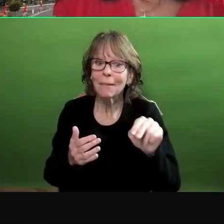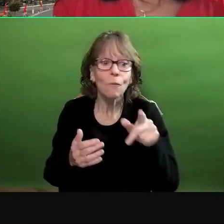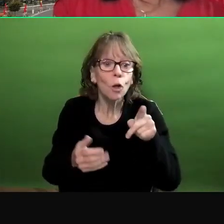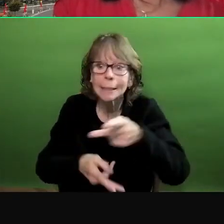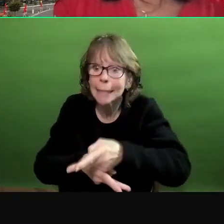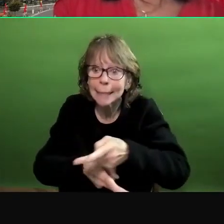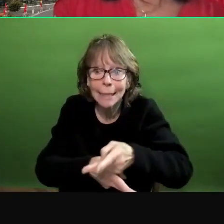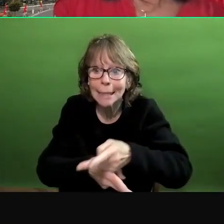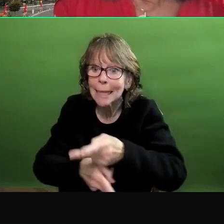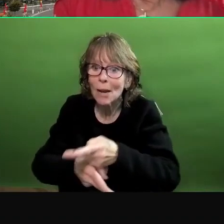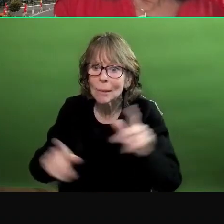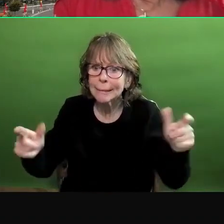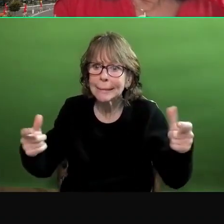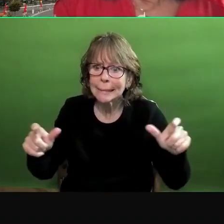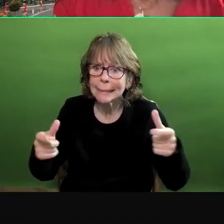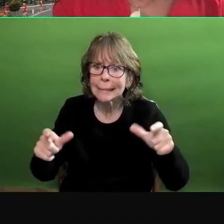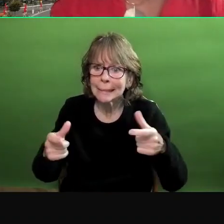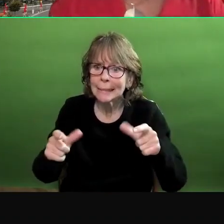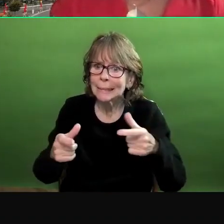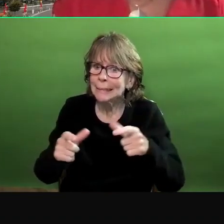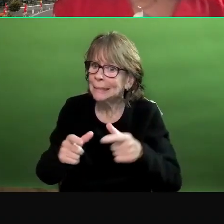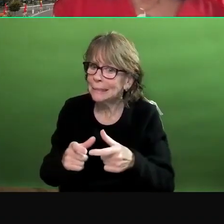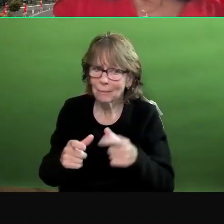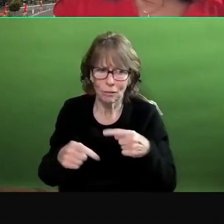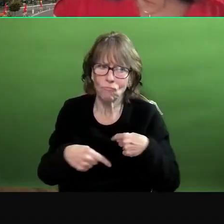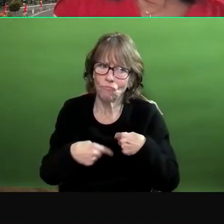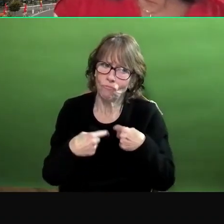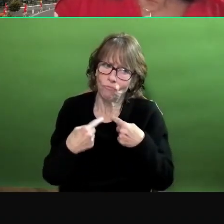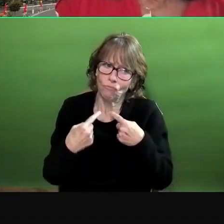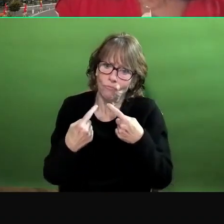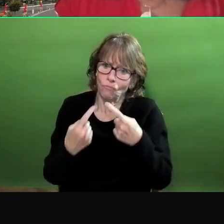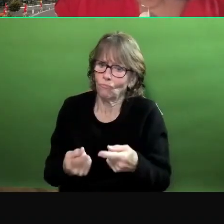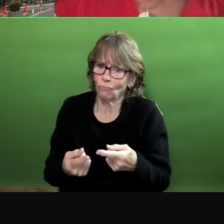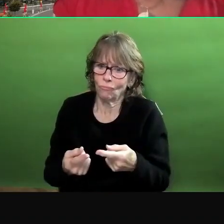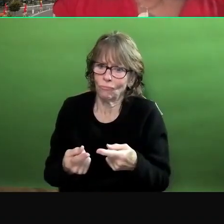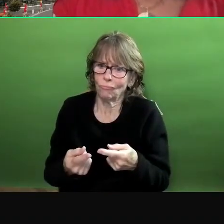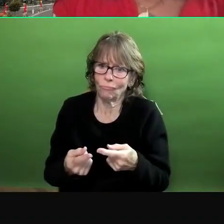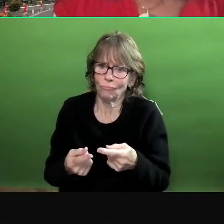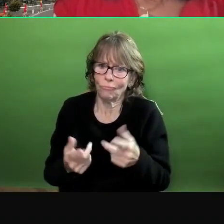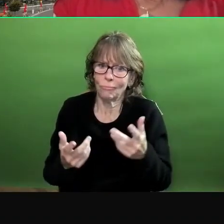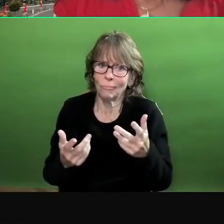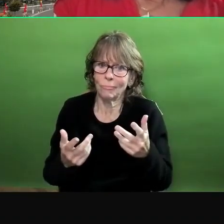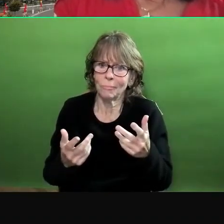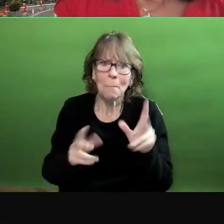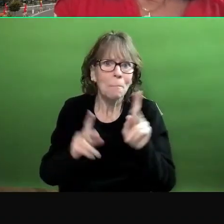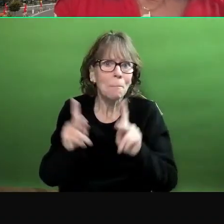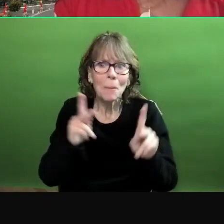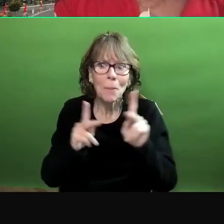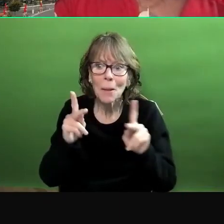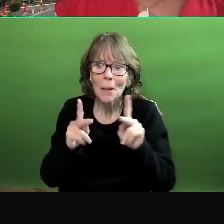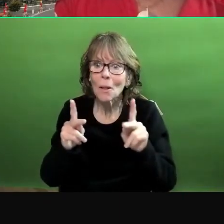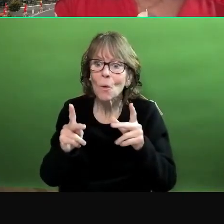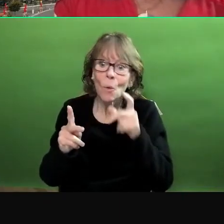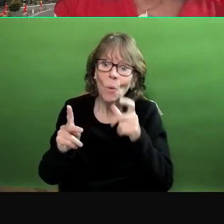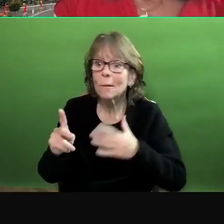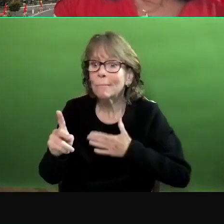while now. There's fewer and fewer people willing to provide intergenerational care.